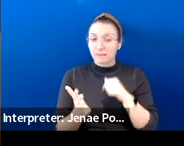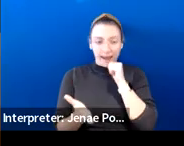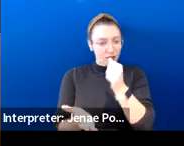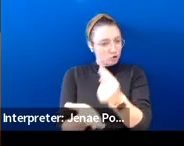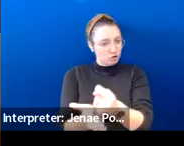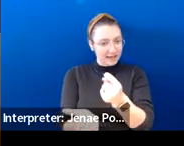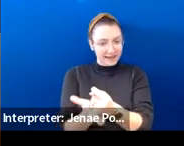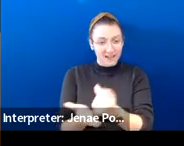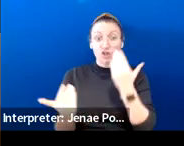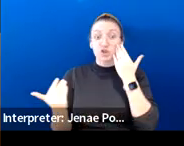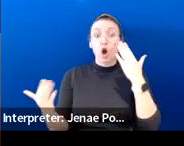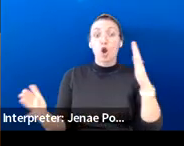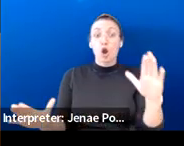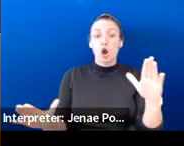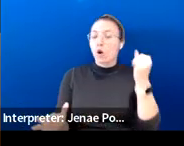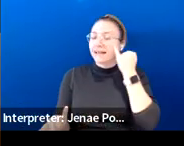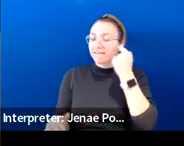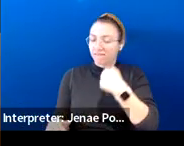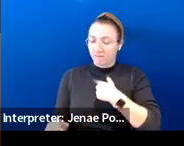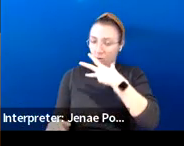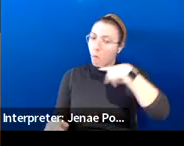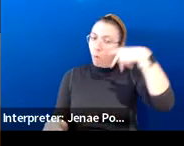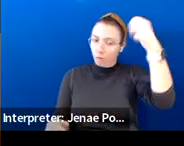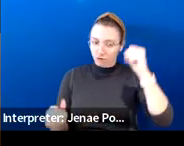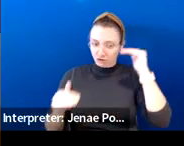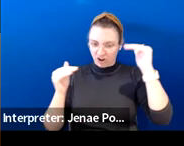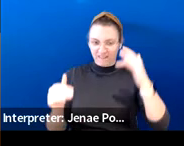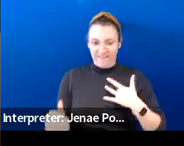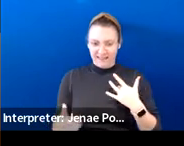into older adults and this can make a person feel reluctant to seek out.